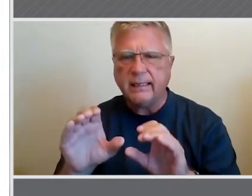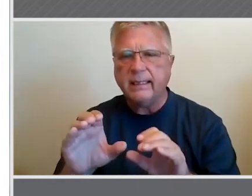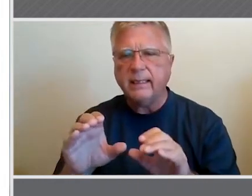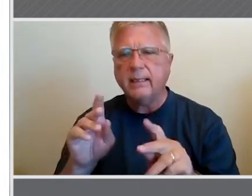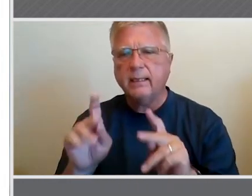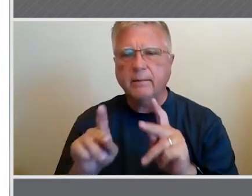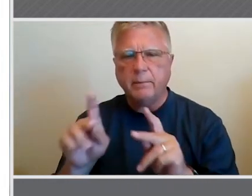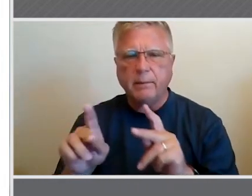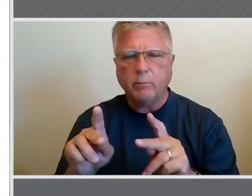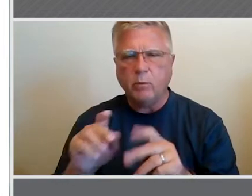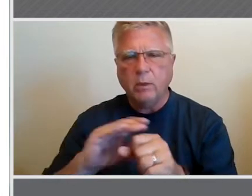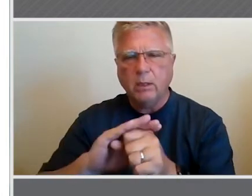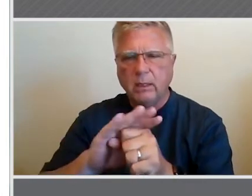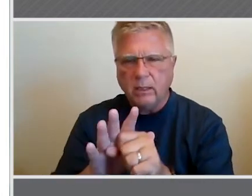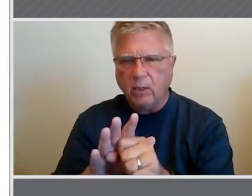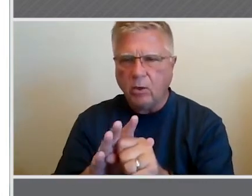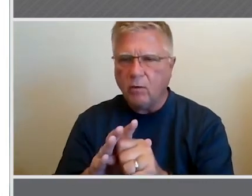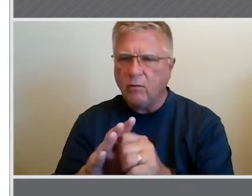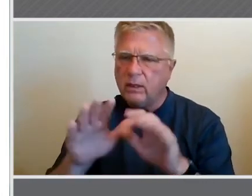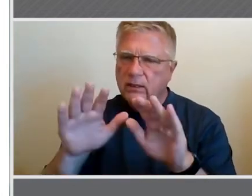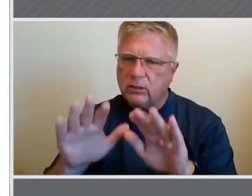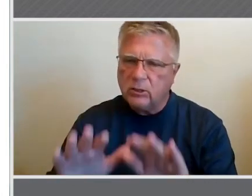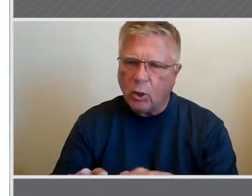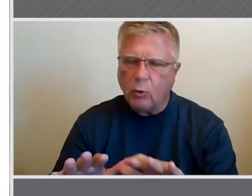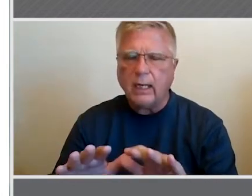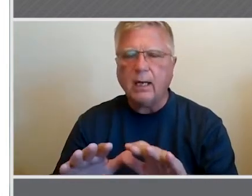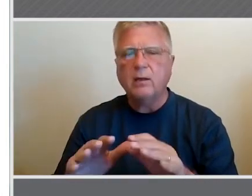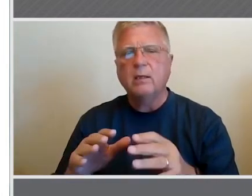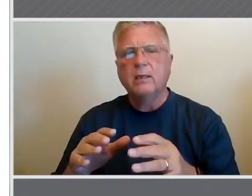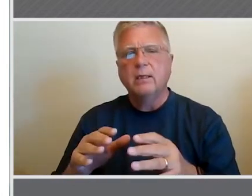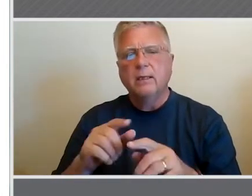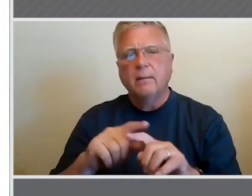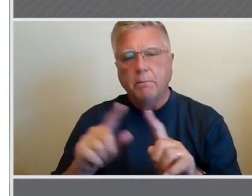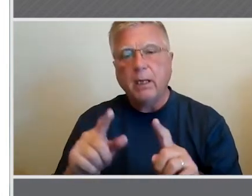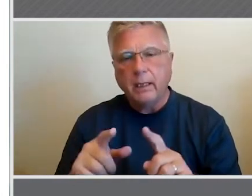down construction increased construction costs are also increasing the demand so we're doing everything we can to get the dollars out the door so you can feel those